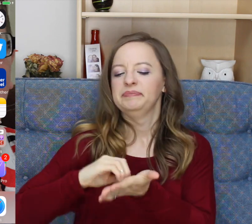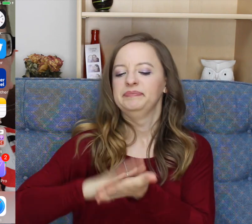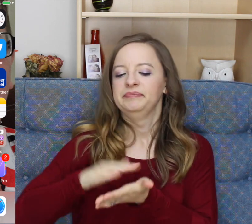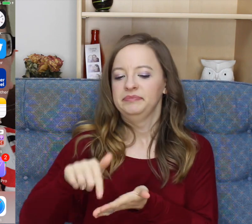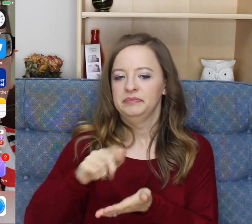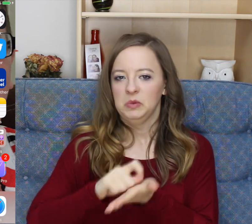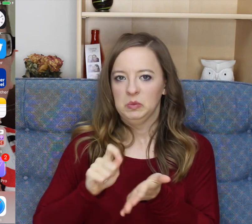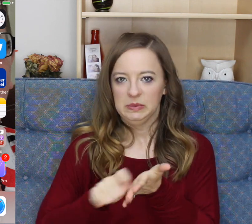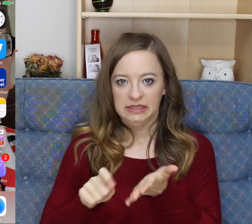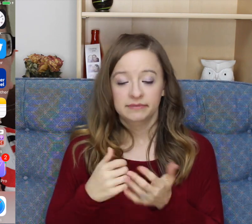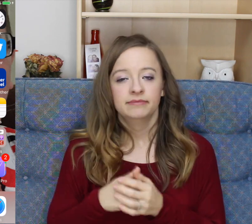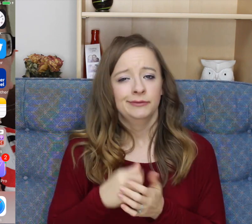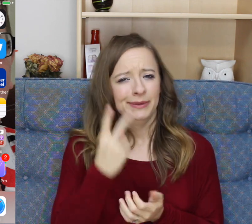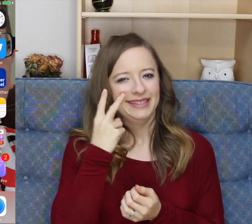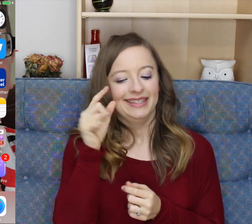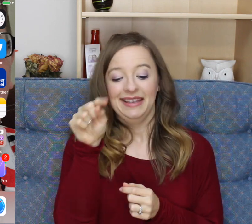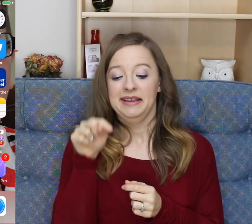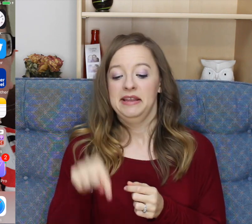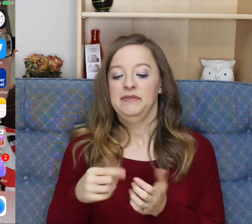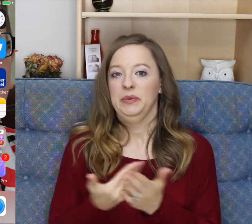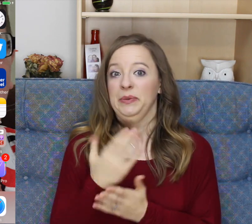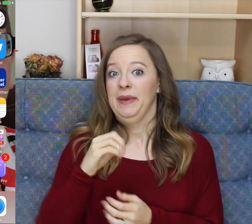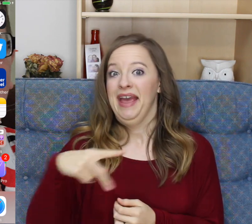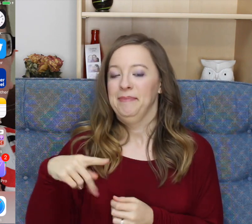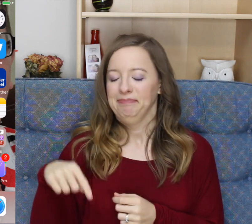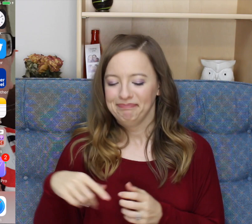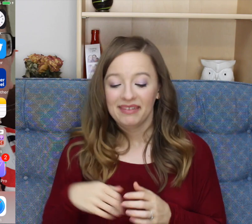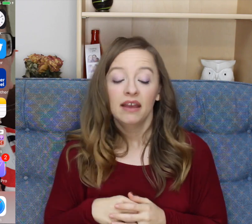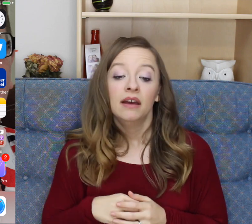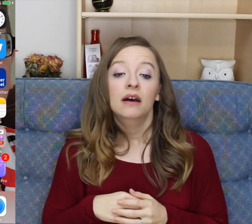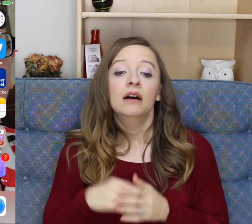write it down. I will put on there. Although as you can see I got a new app on the bottom.